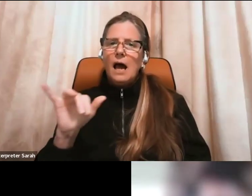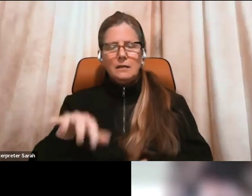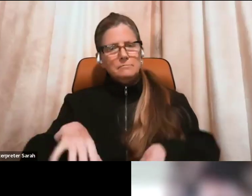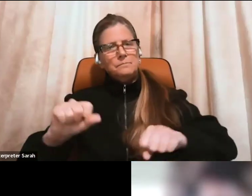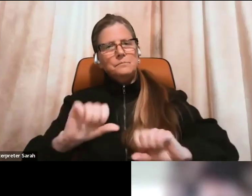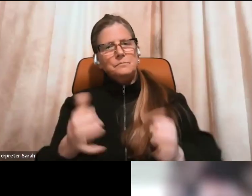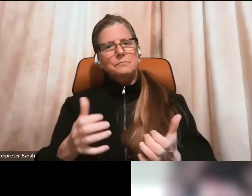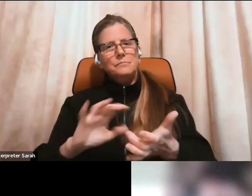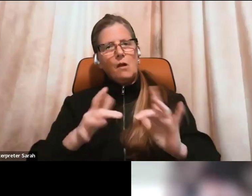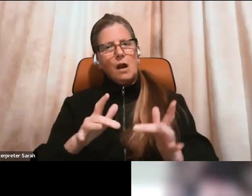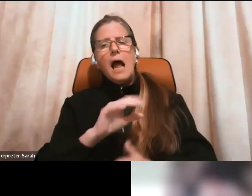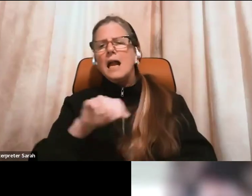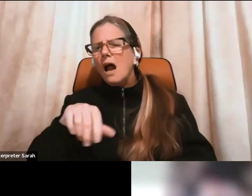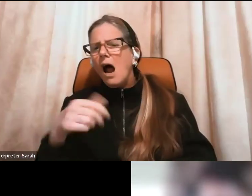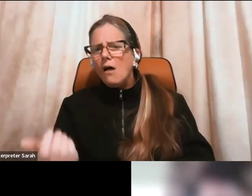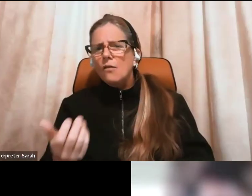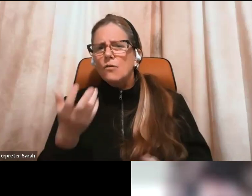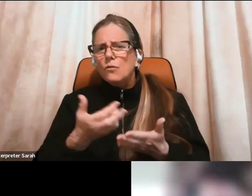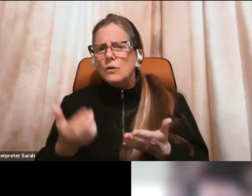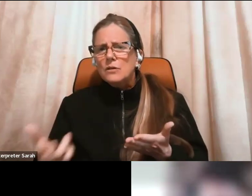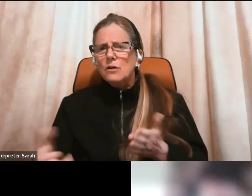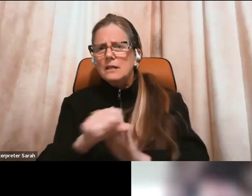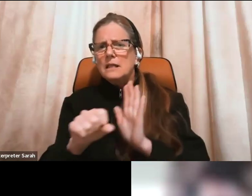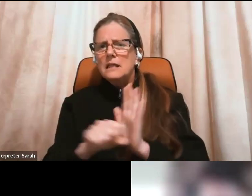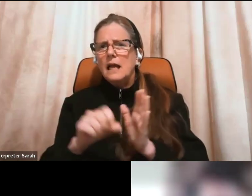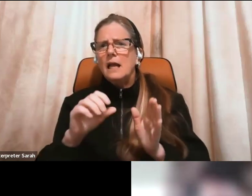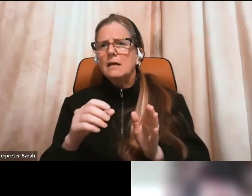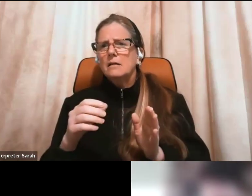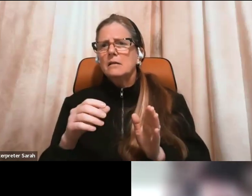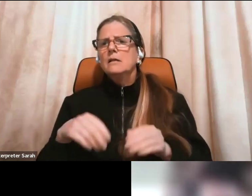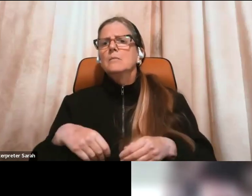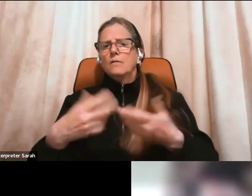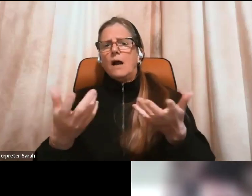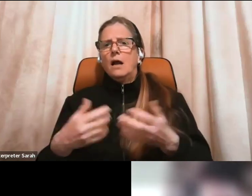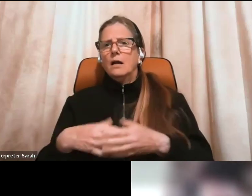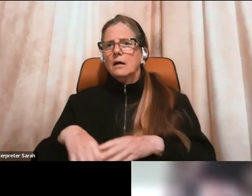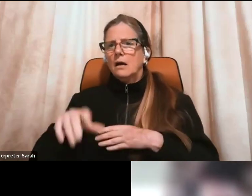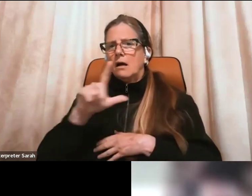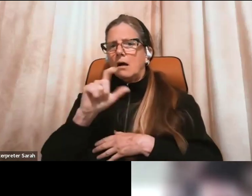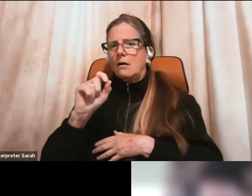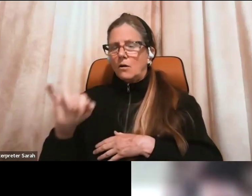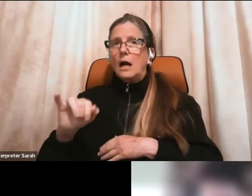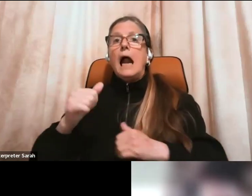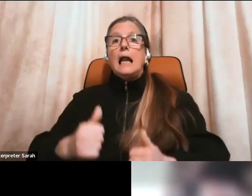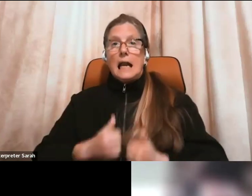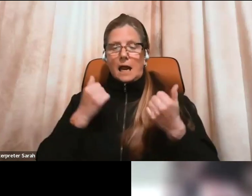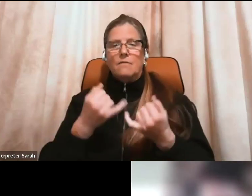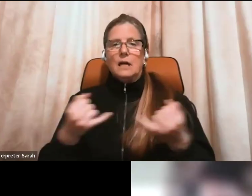state also provides, such as free education. Right, so our, the Lifeline Program, we are not,